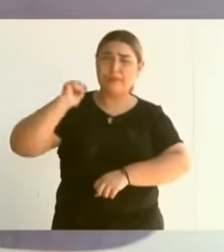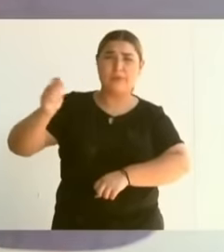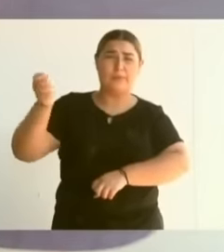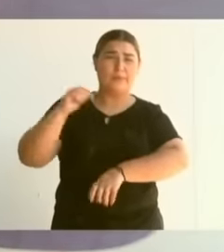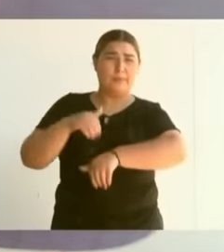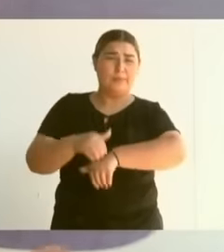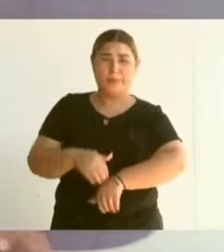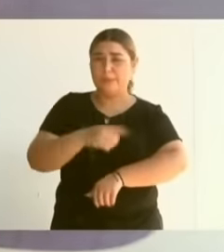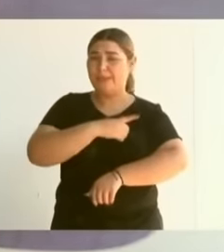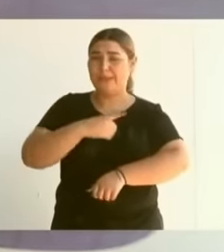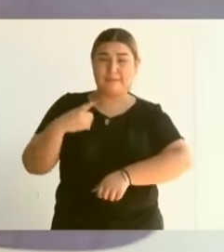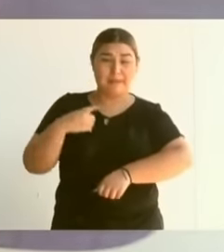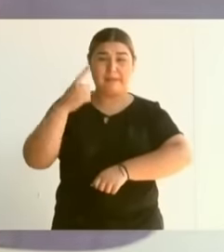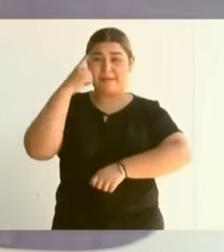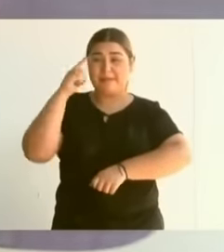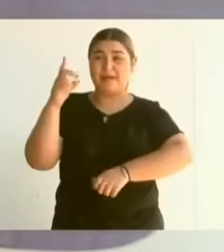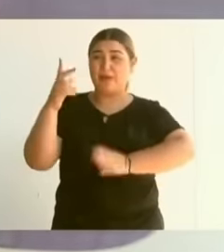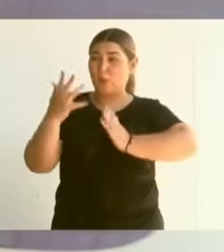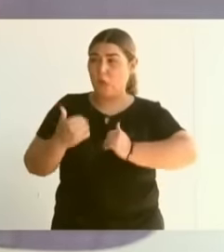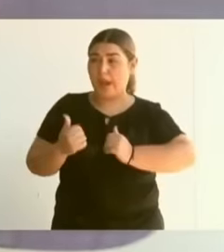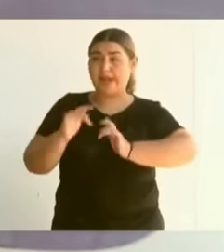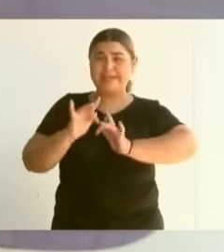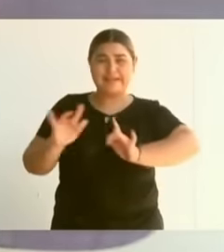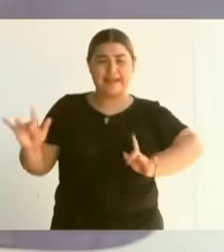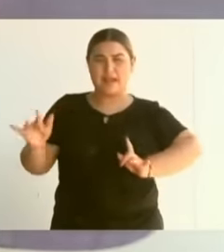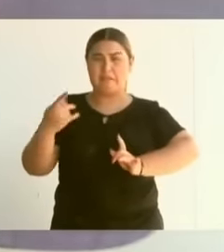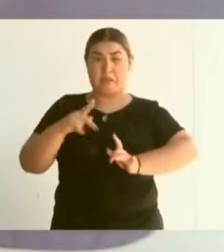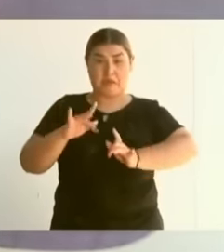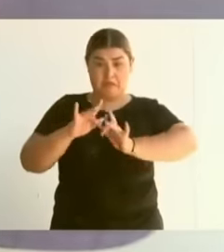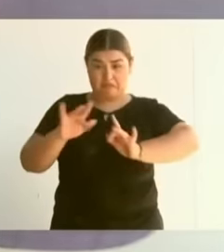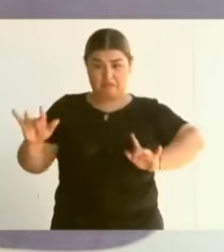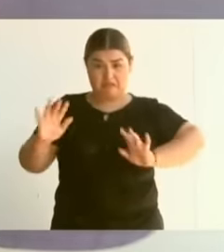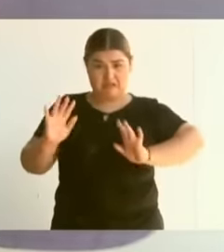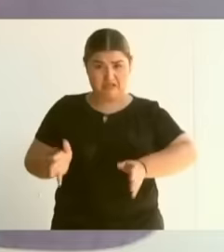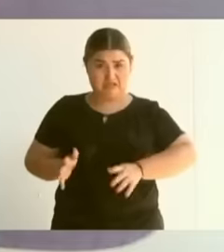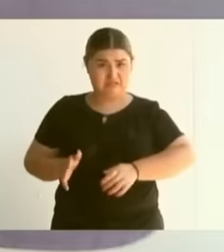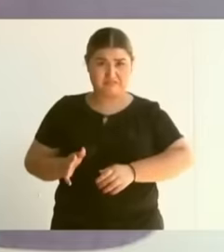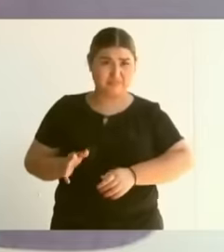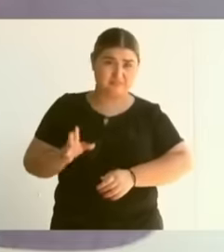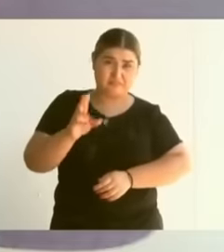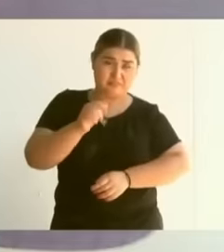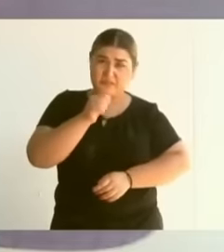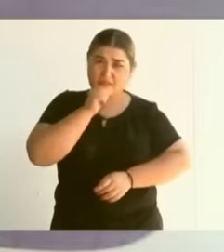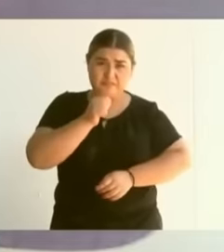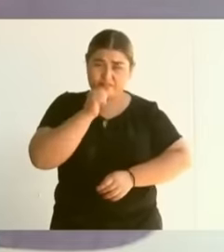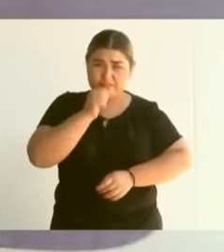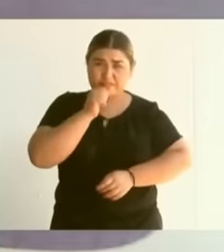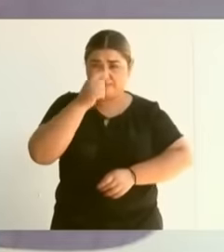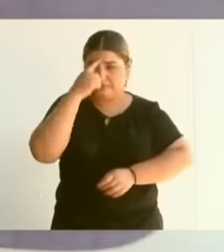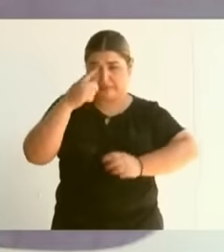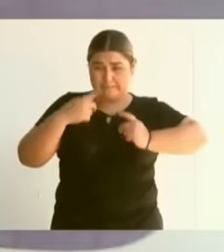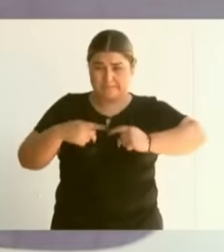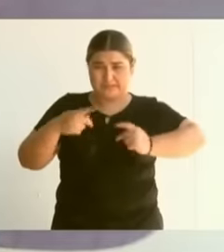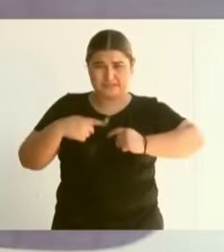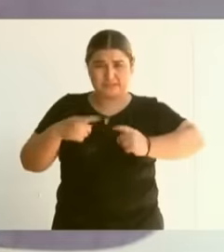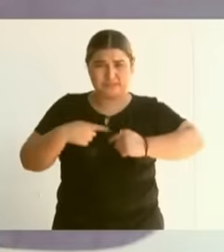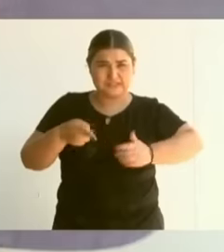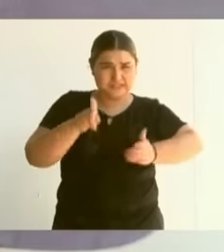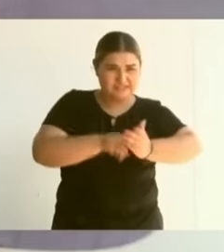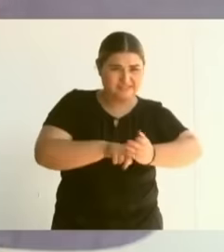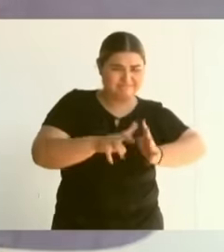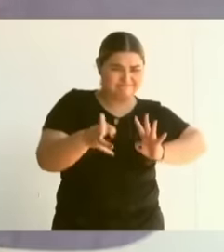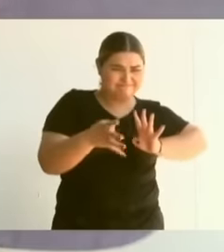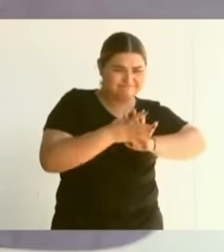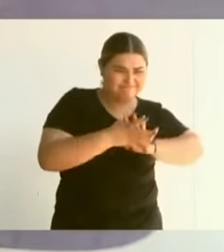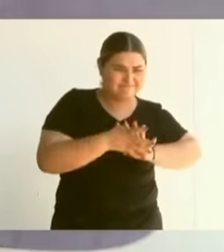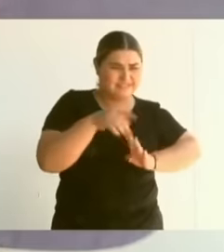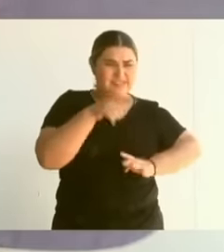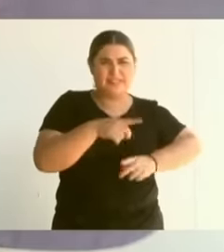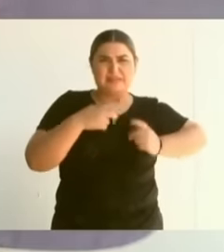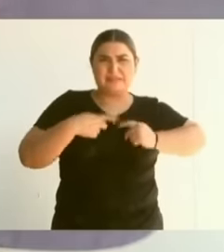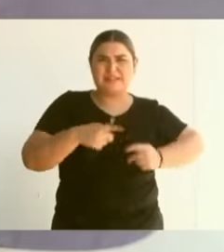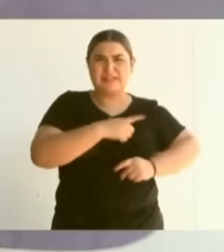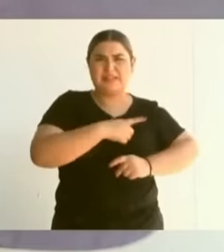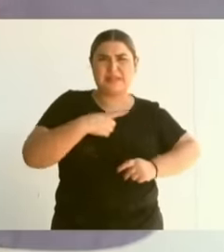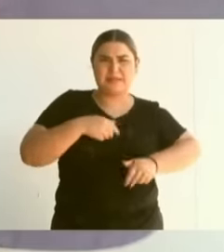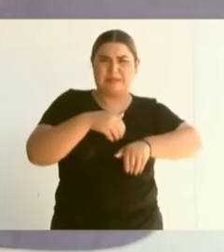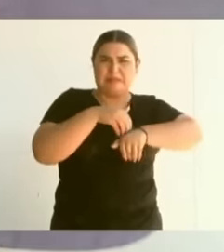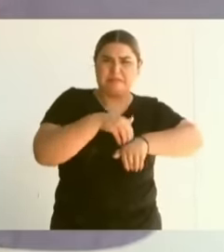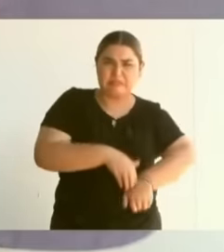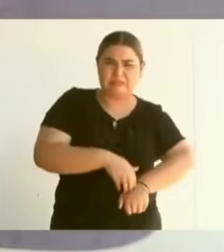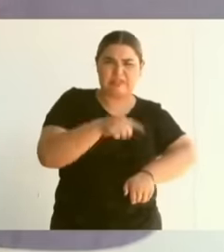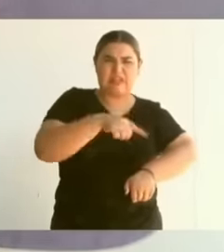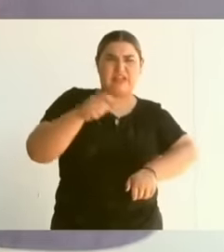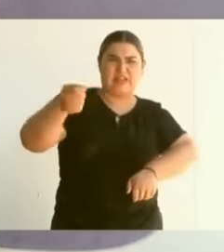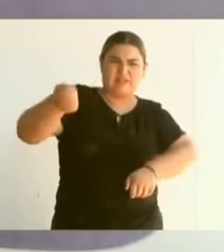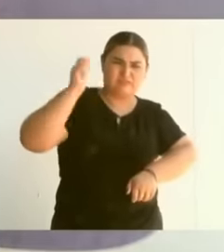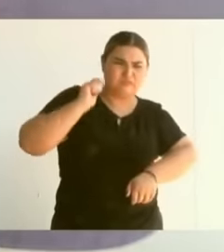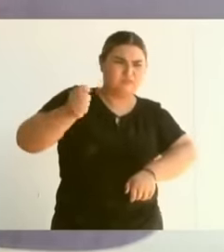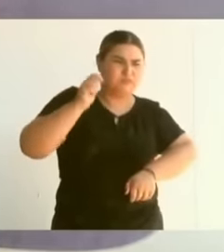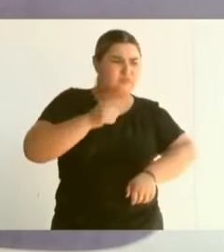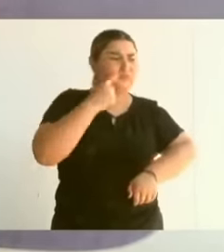there were no slaves trapped in the haciendas.